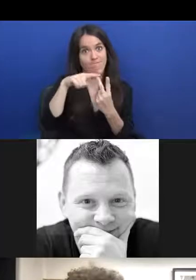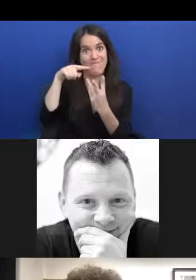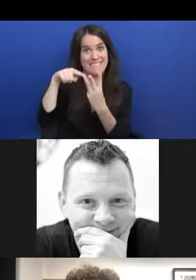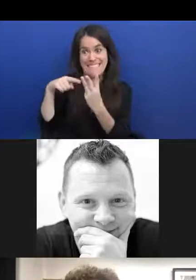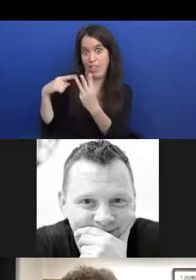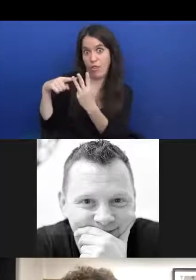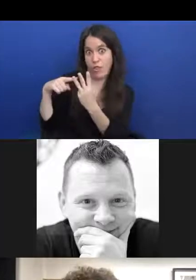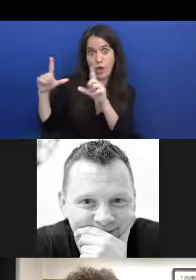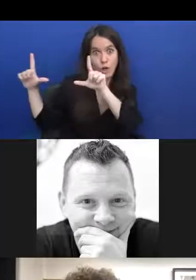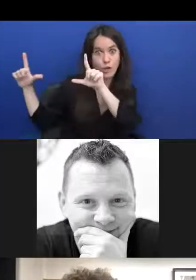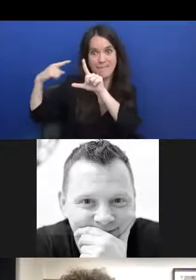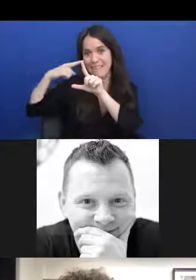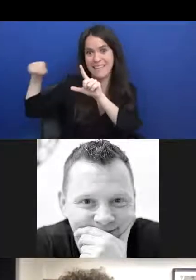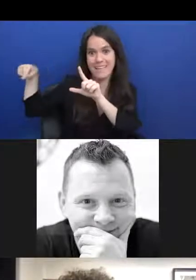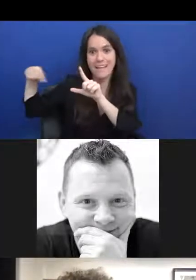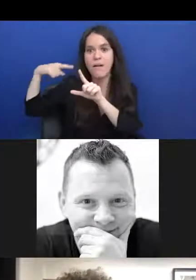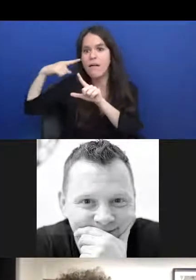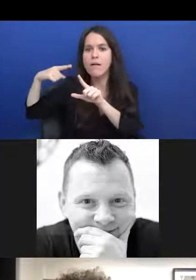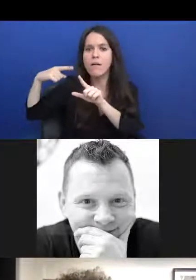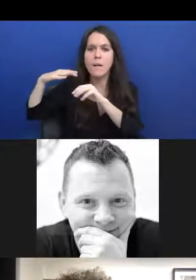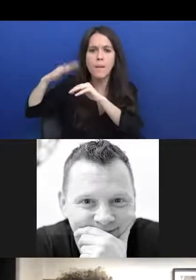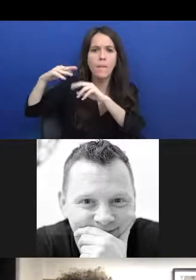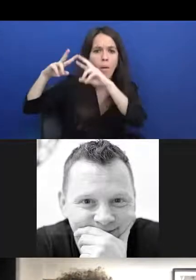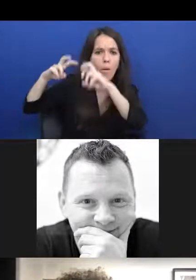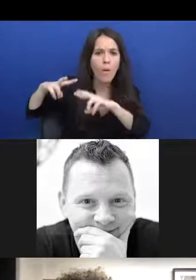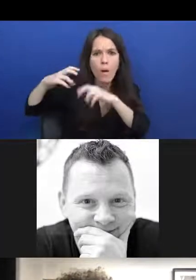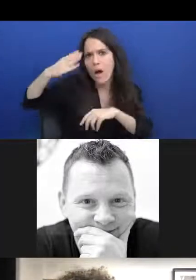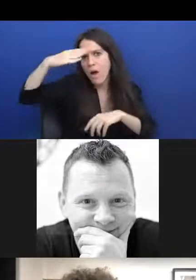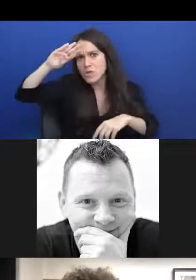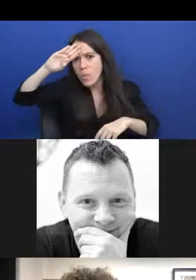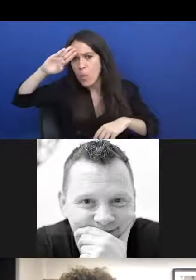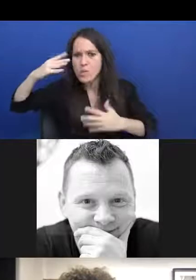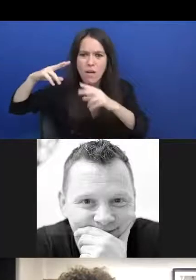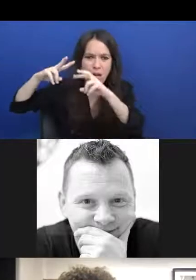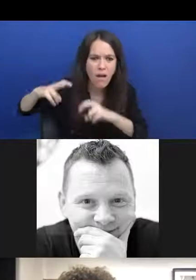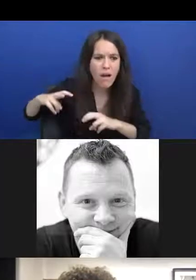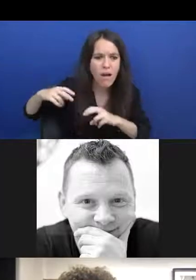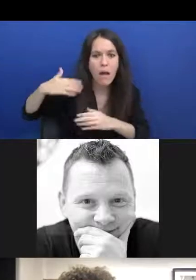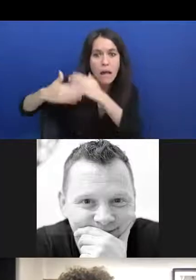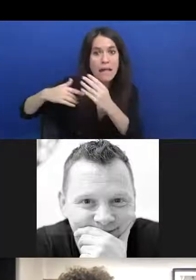and Peter Sutton's early work on Cape York which is quite different to Warruwi